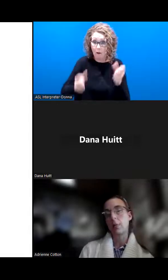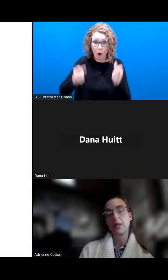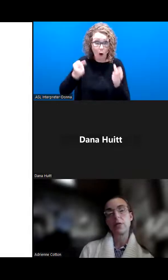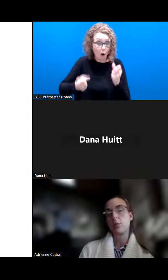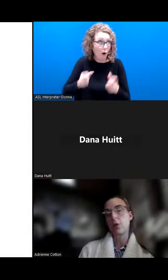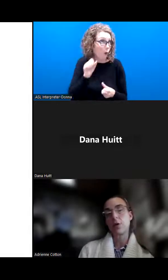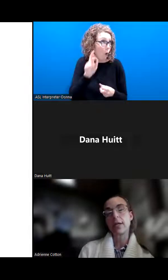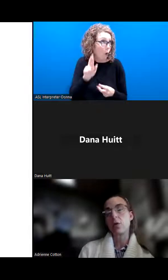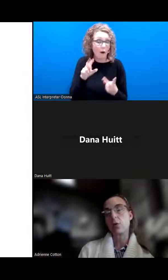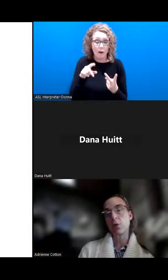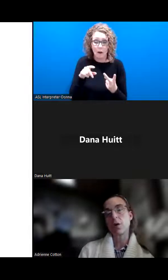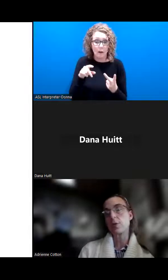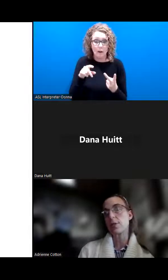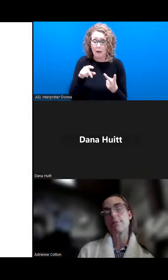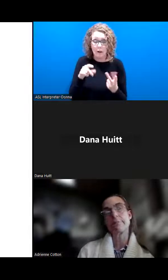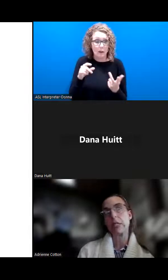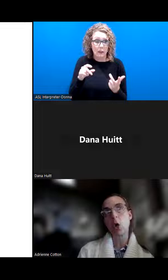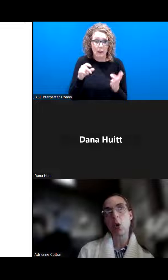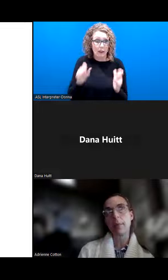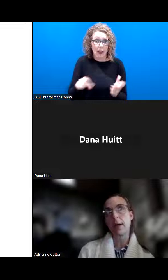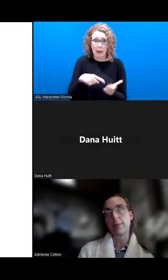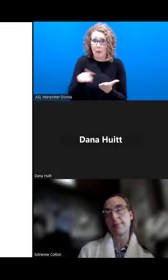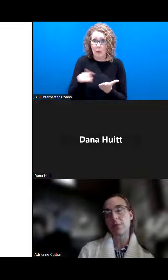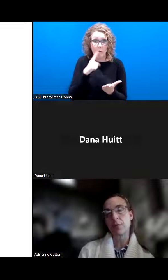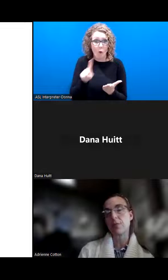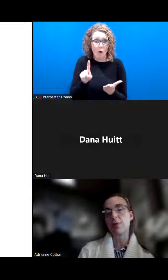that we are actually included and we're trying to